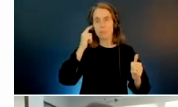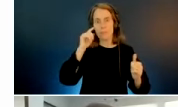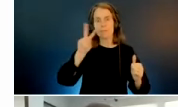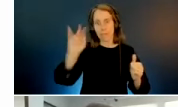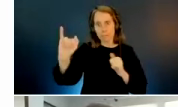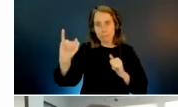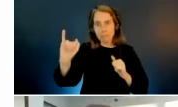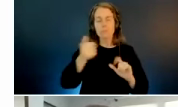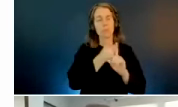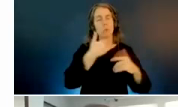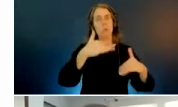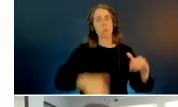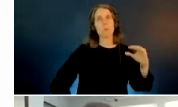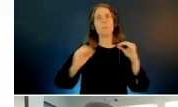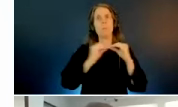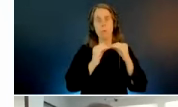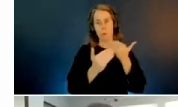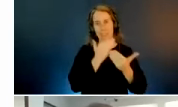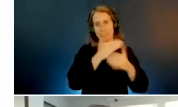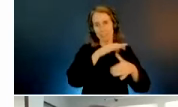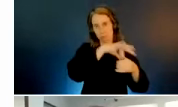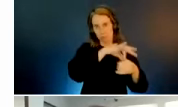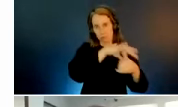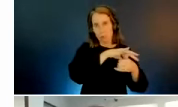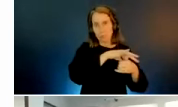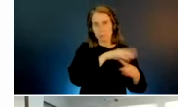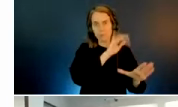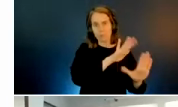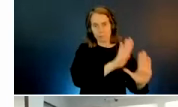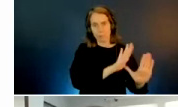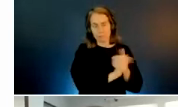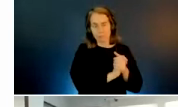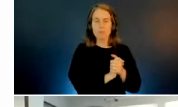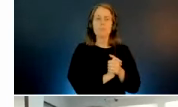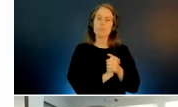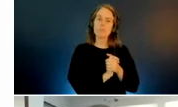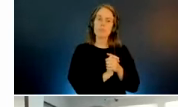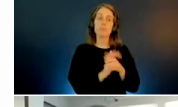um including the ease of using the the audio ballot um you will need an ID to vote in person